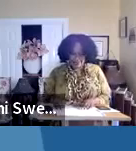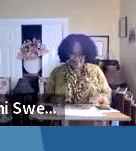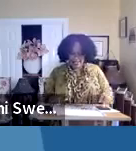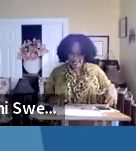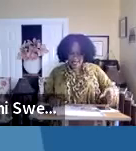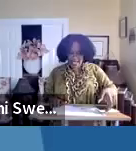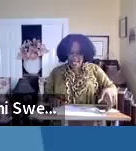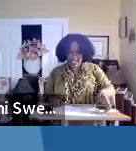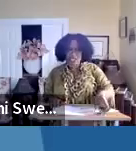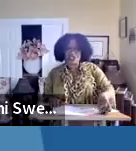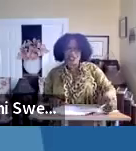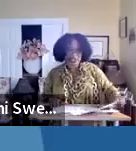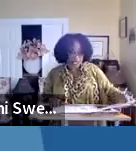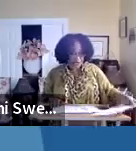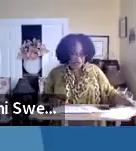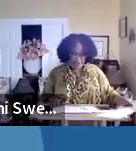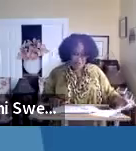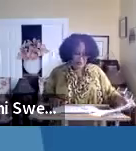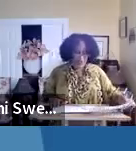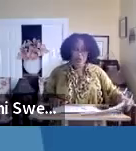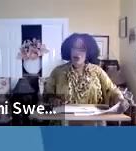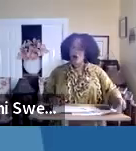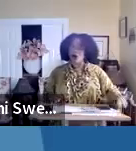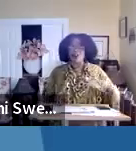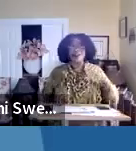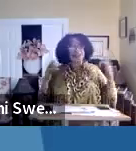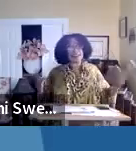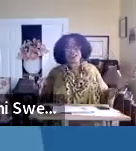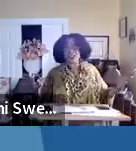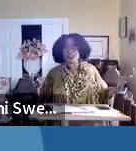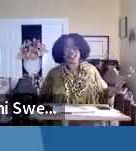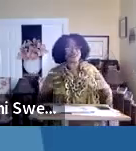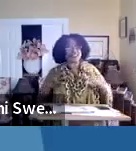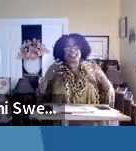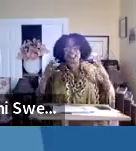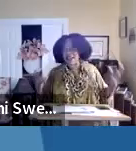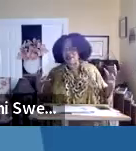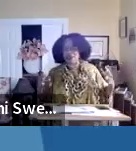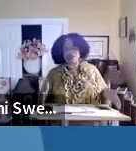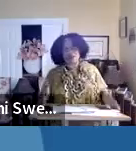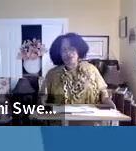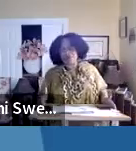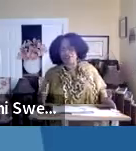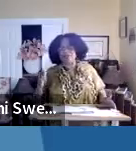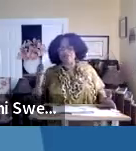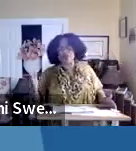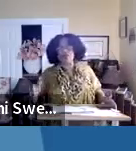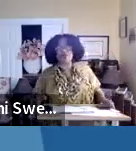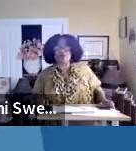statewide session for the state year on April 11, 2025 with a